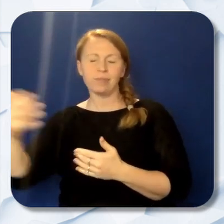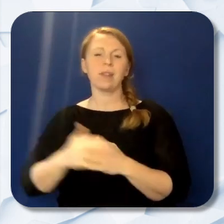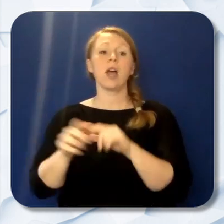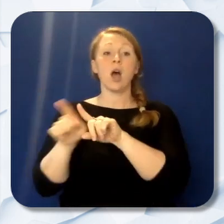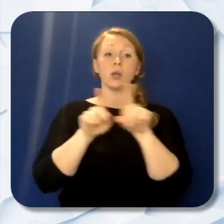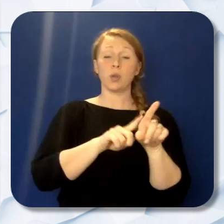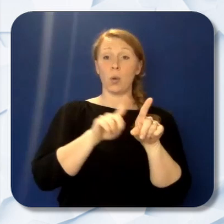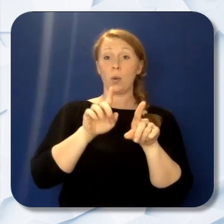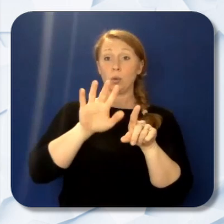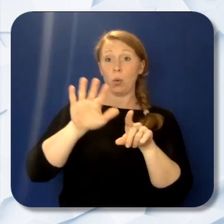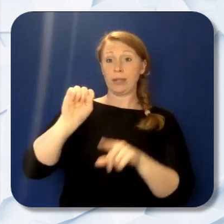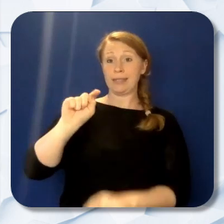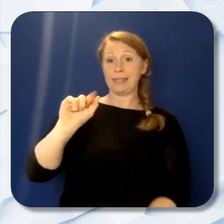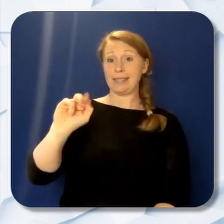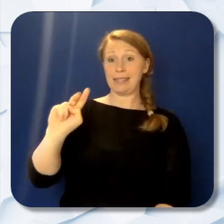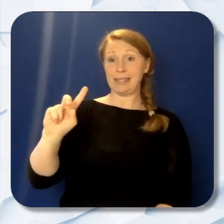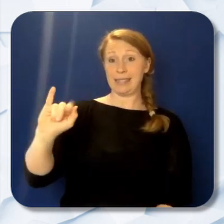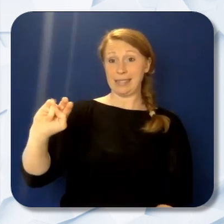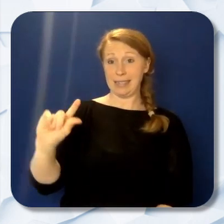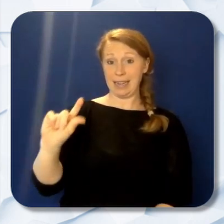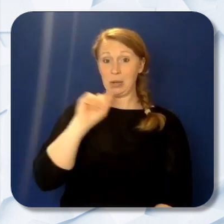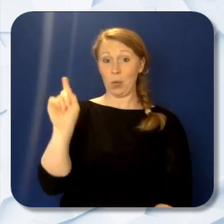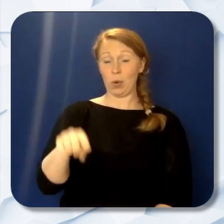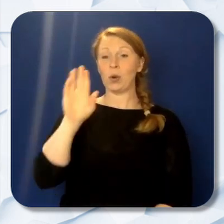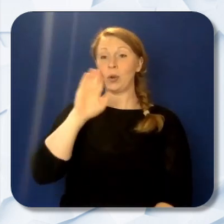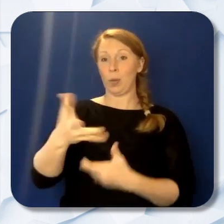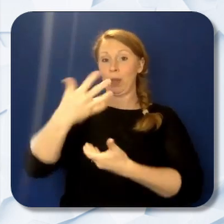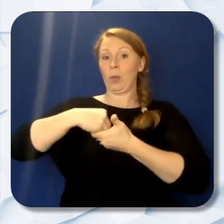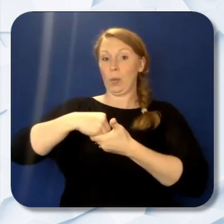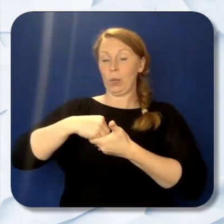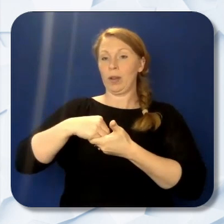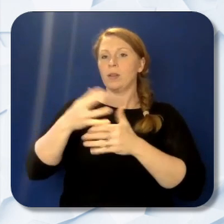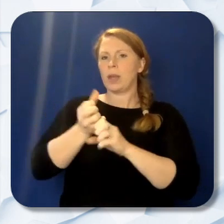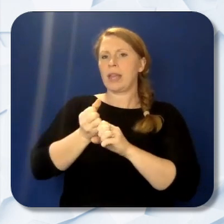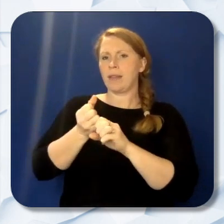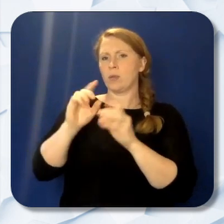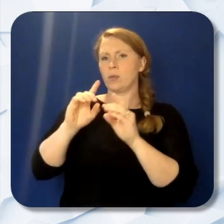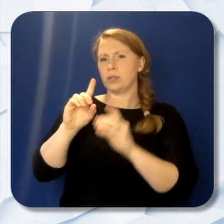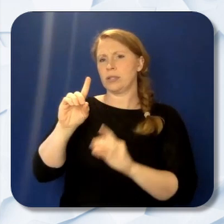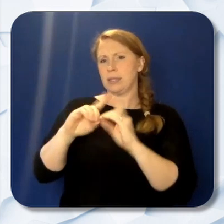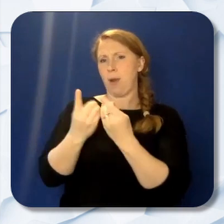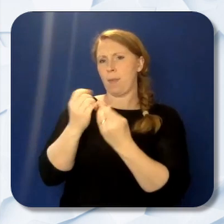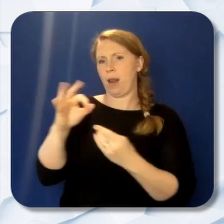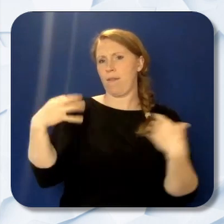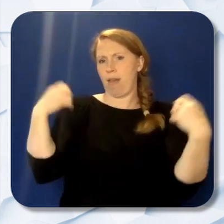order, which you will receive through um the California Department of public health. Um, as we just reviewed, or a physician's prescription in, there is acceptable,